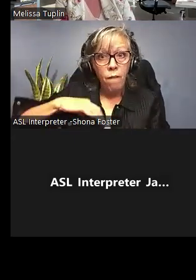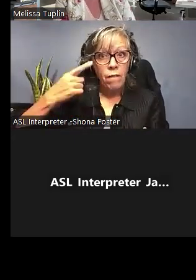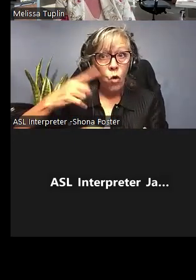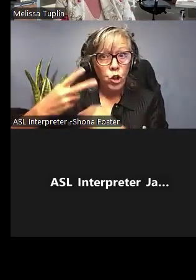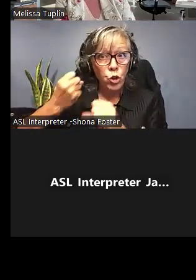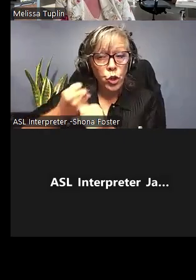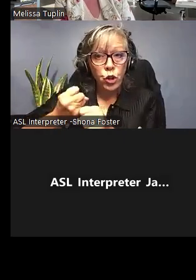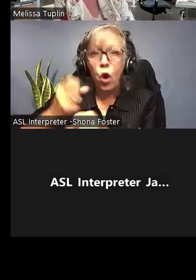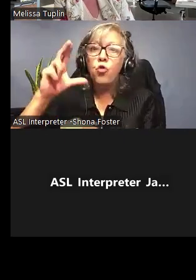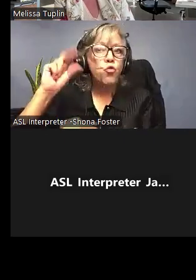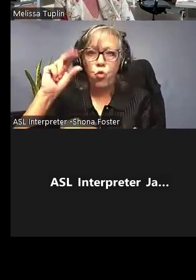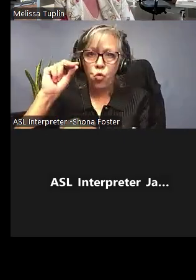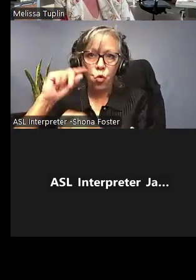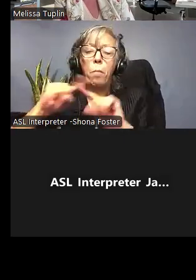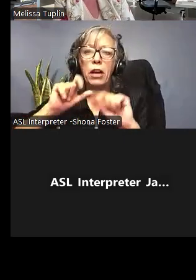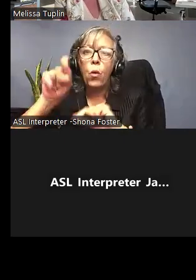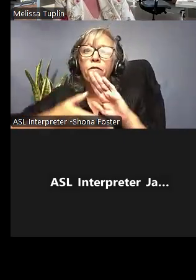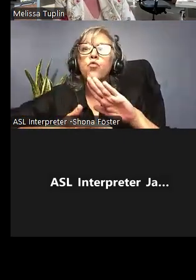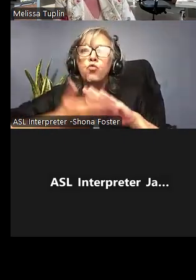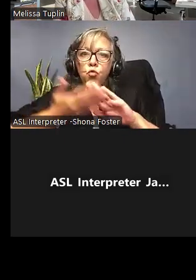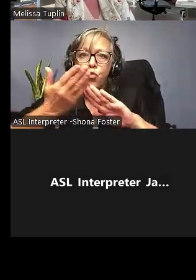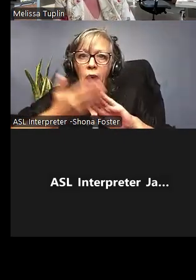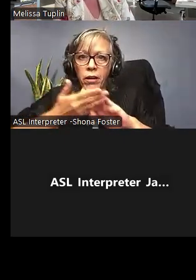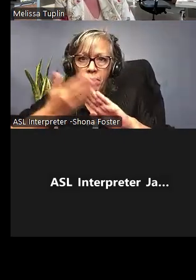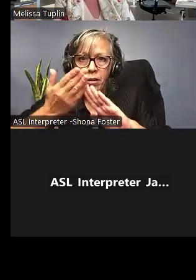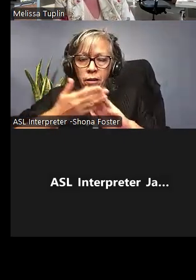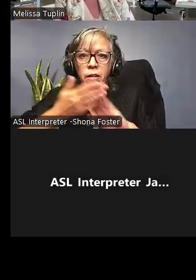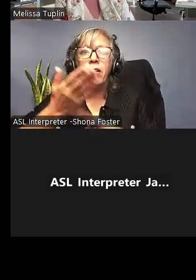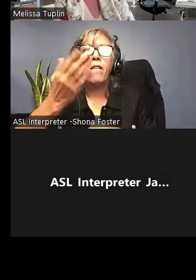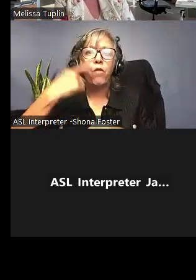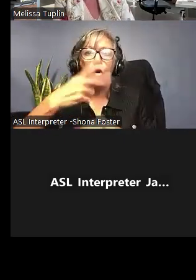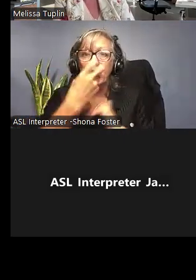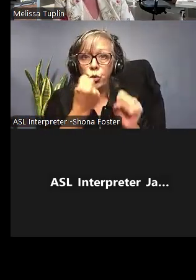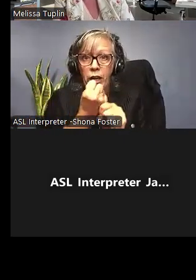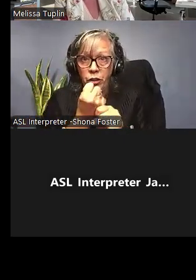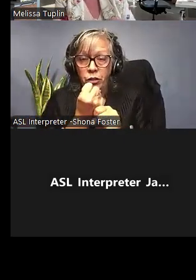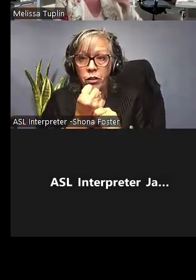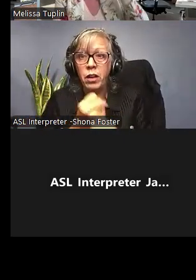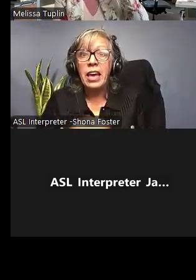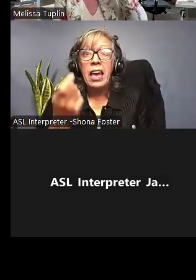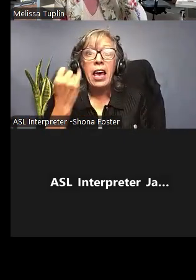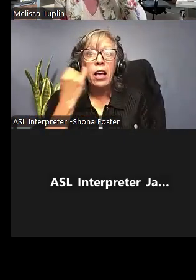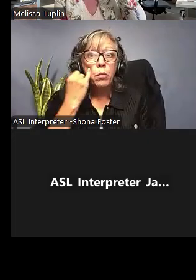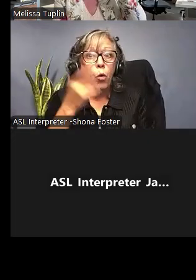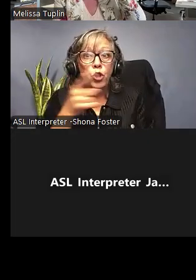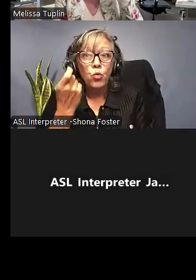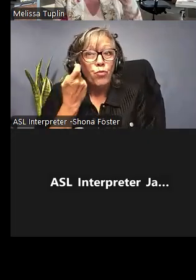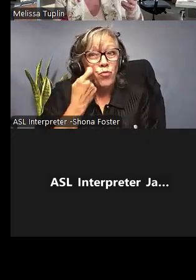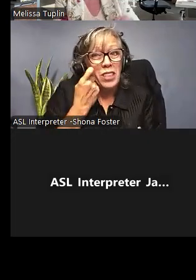operating like a non-profit for that time. If you have only recently registered, please reach out to